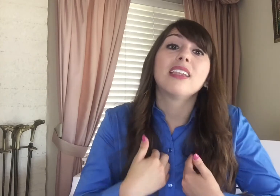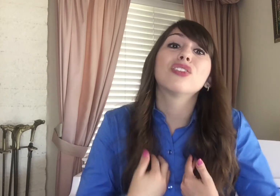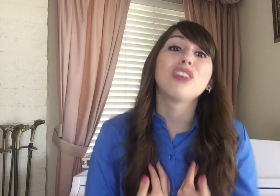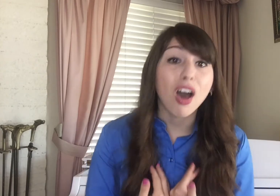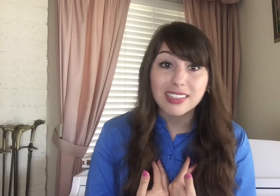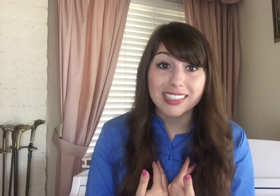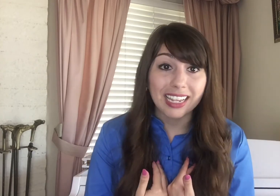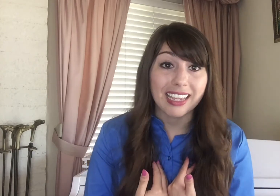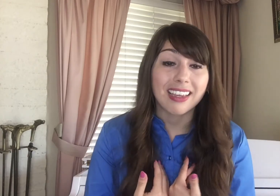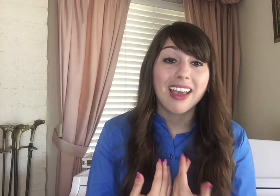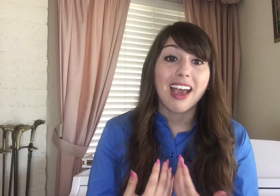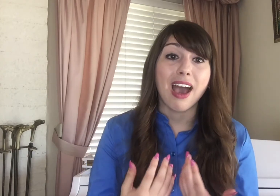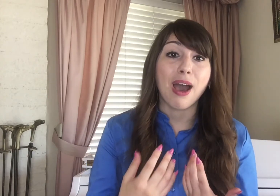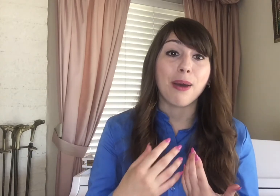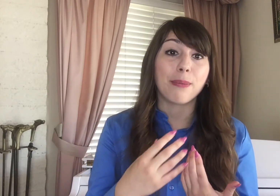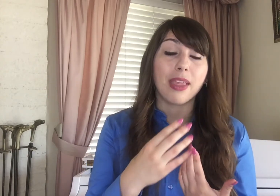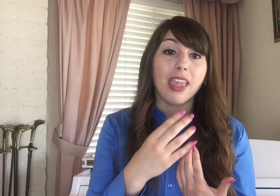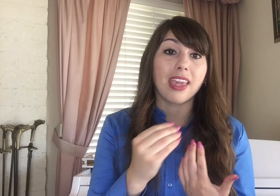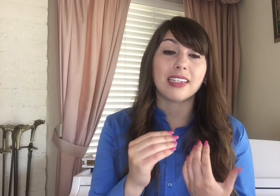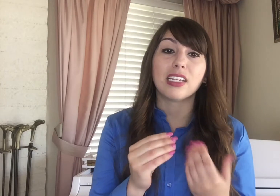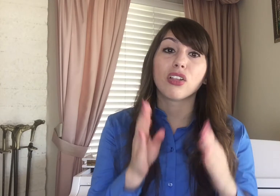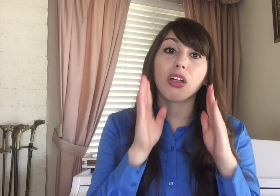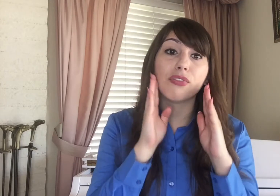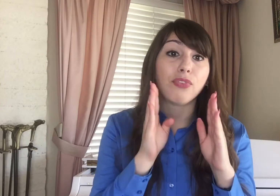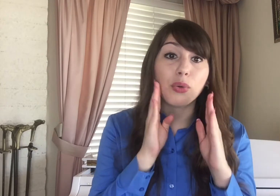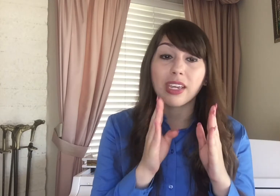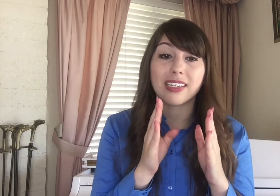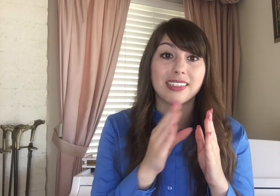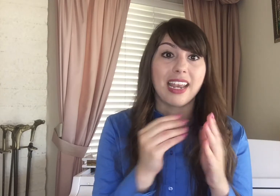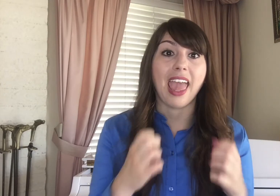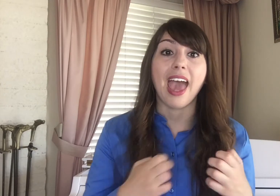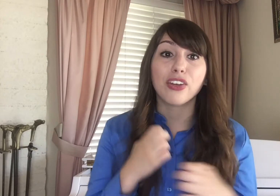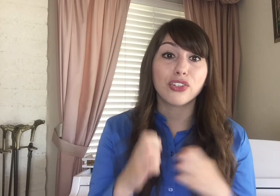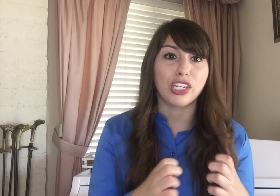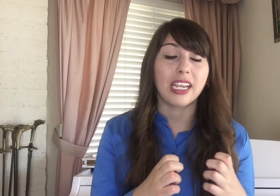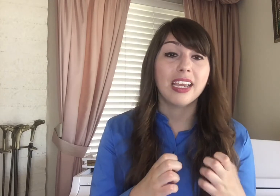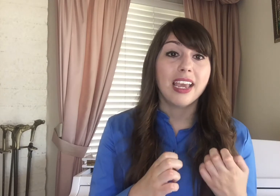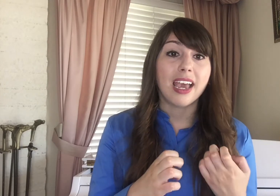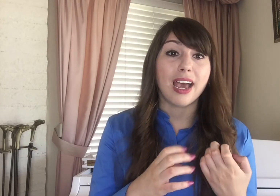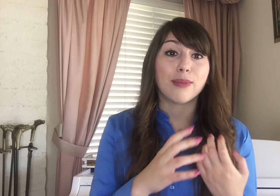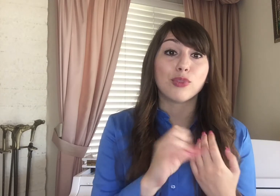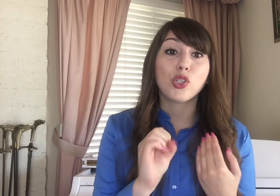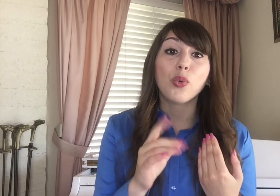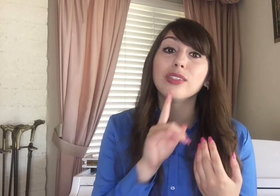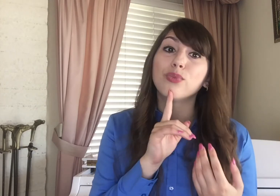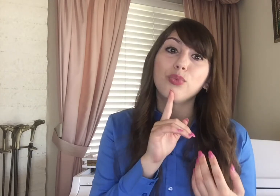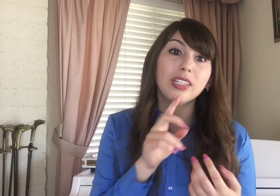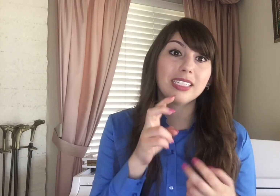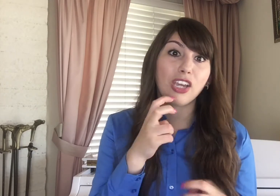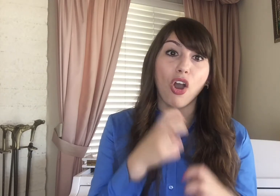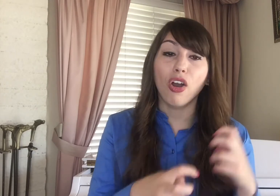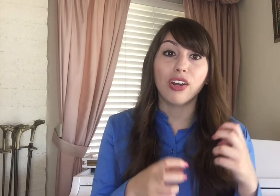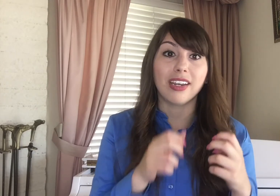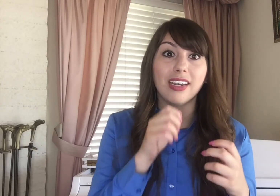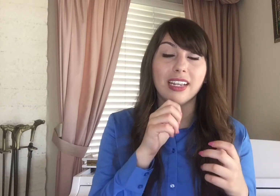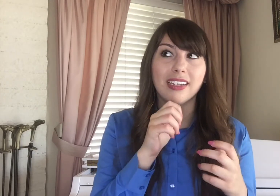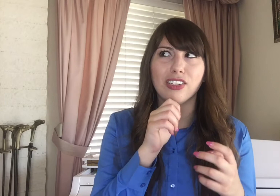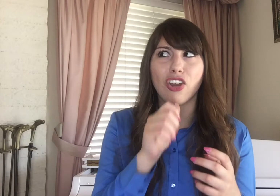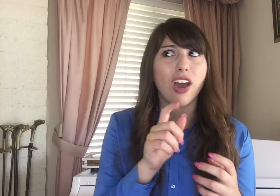exhausting and it takes a lot of focus and energy. So, it's really hard... and not